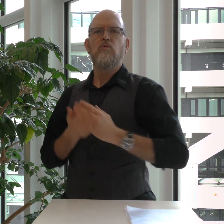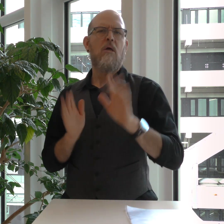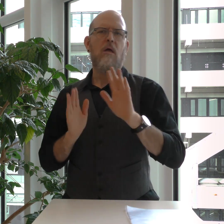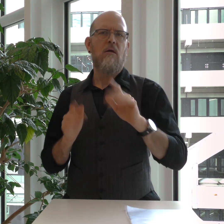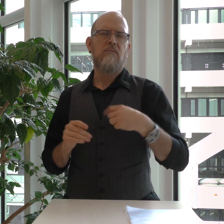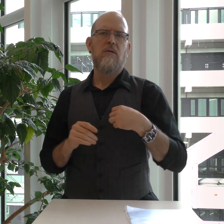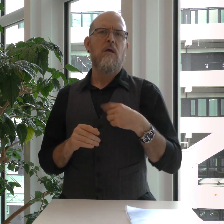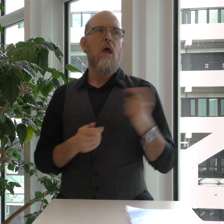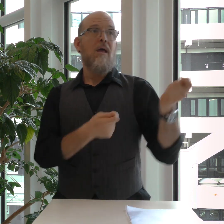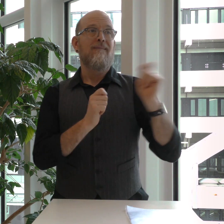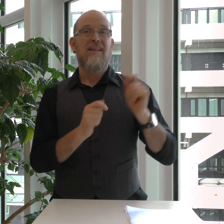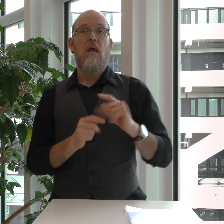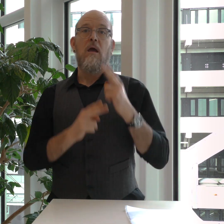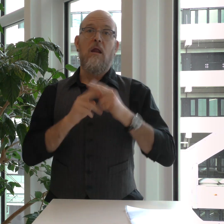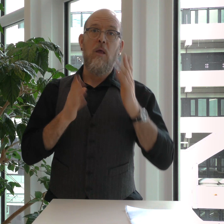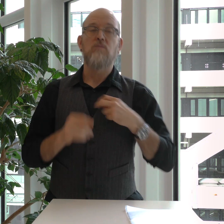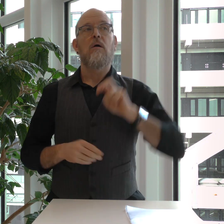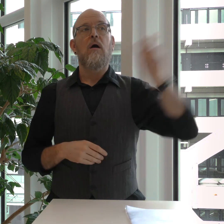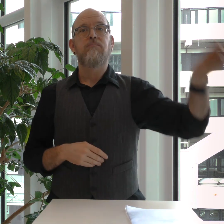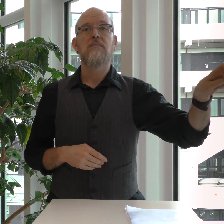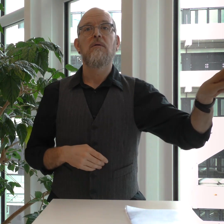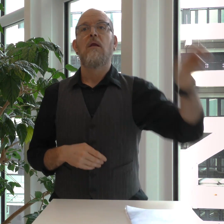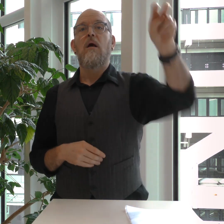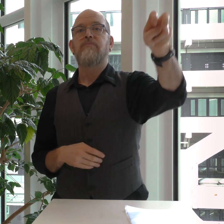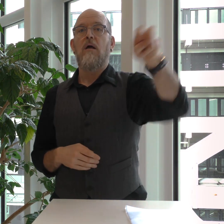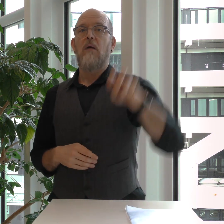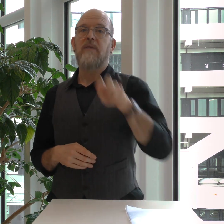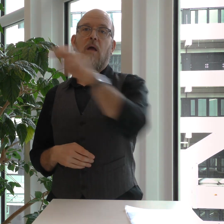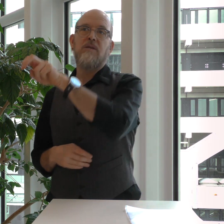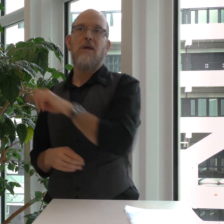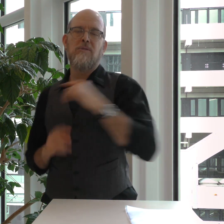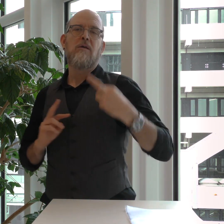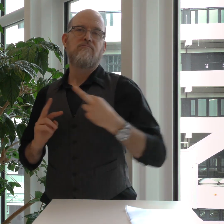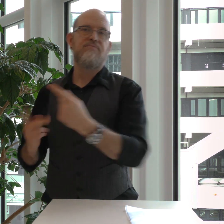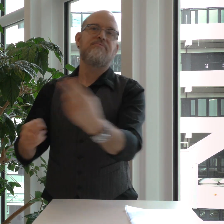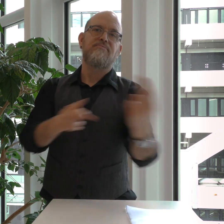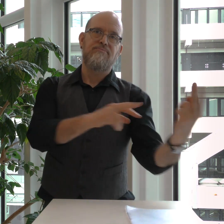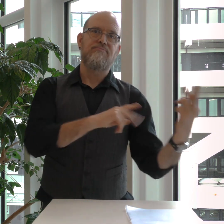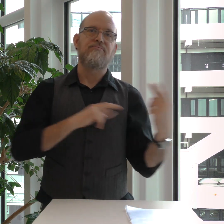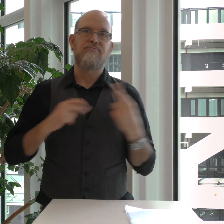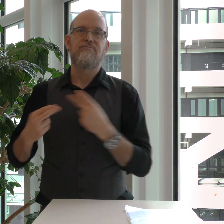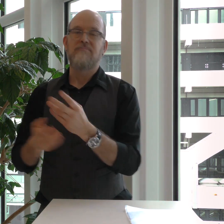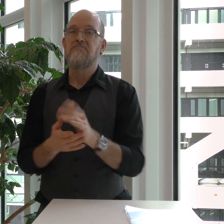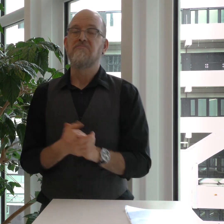of course I go there to interpret. I work at many different locations throughout Vienna.